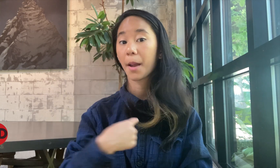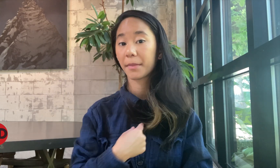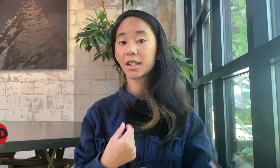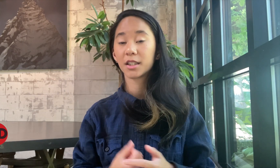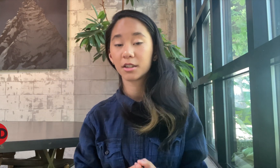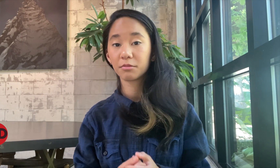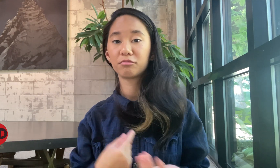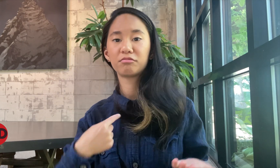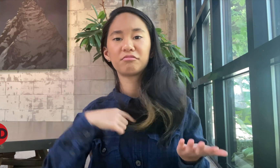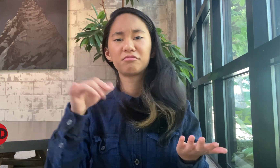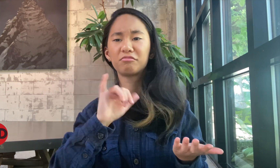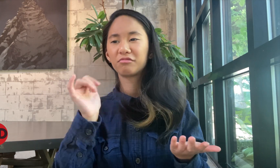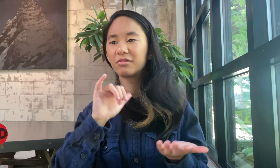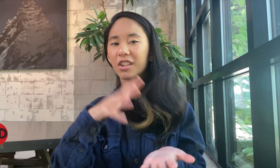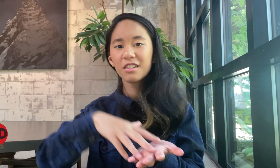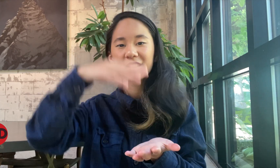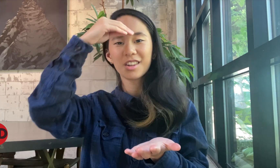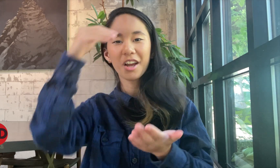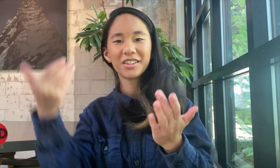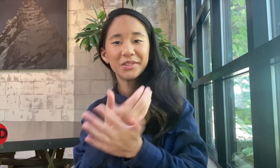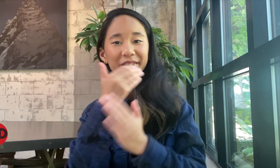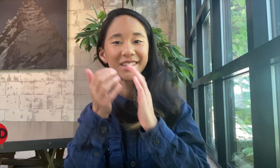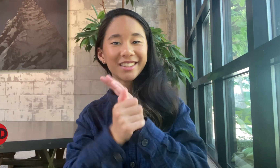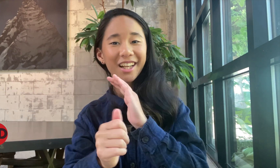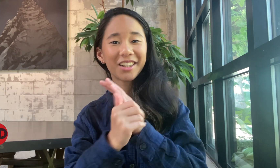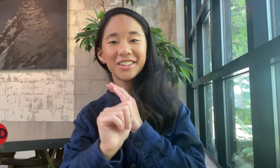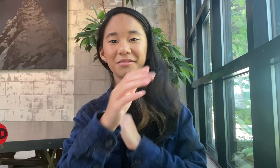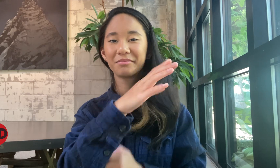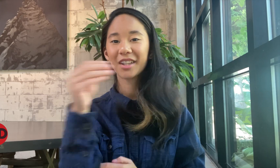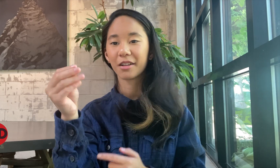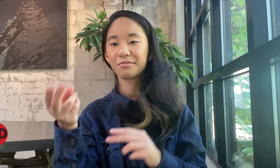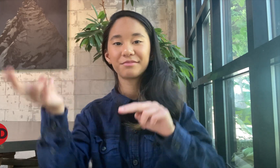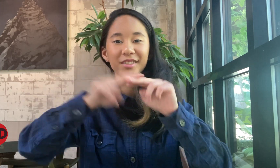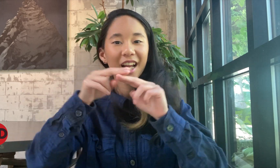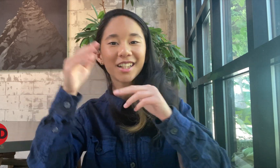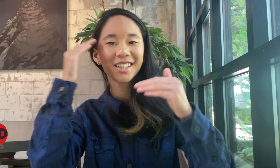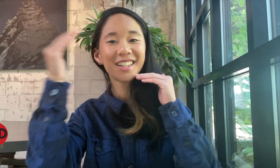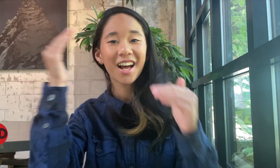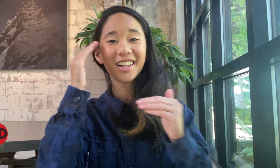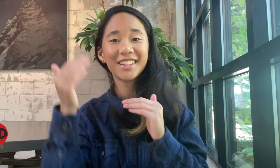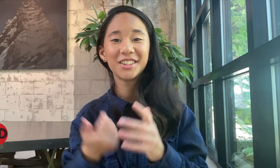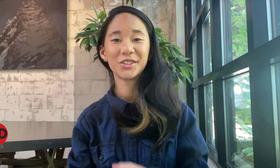I learned new skills and gained knowledge.